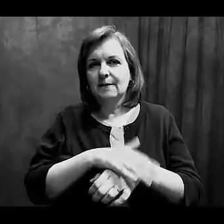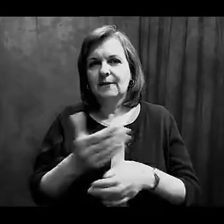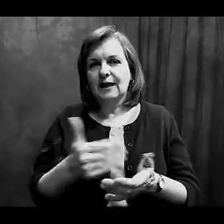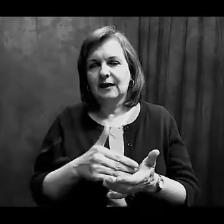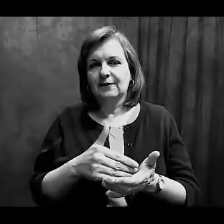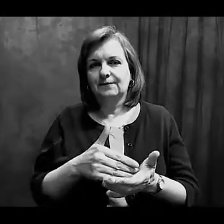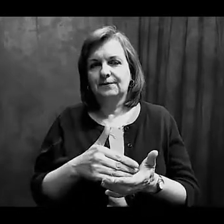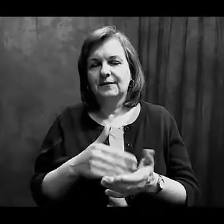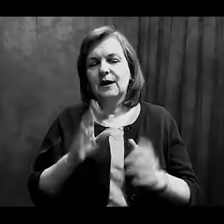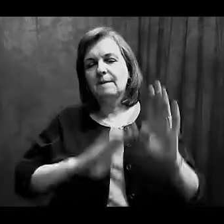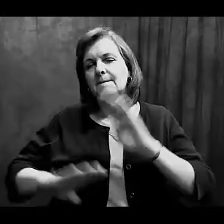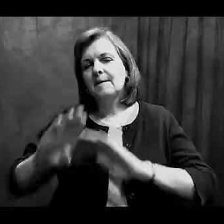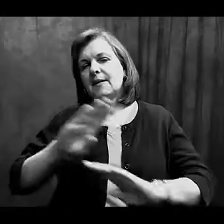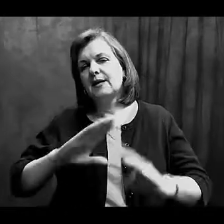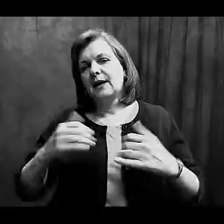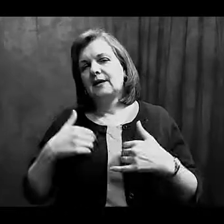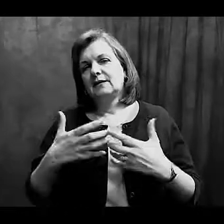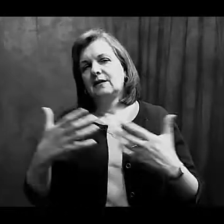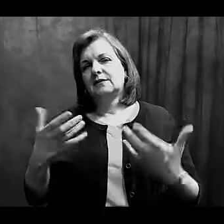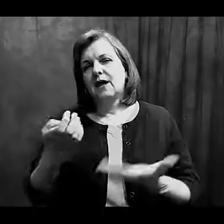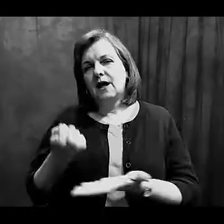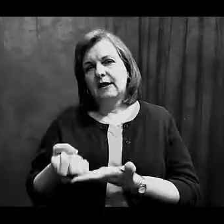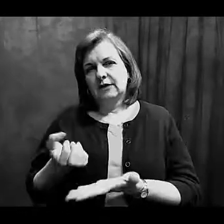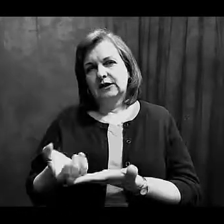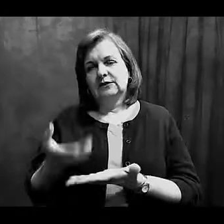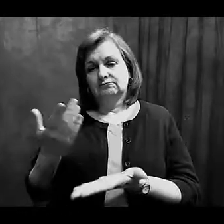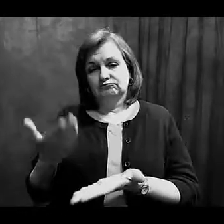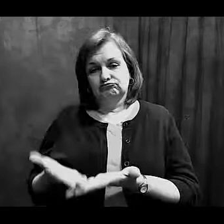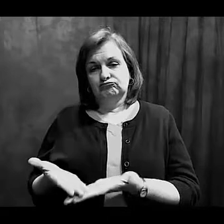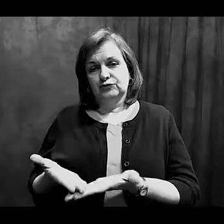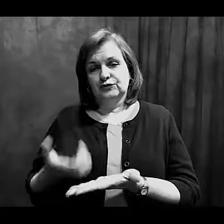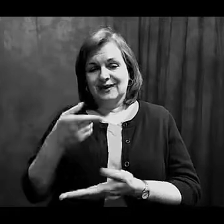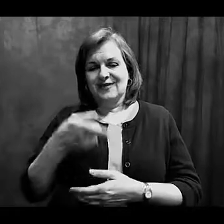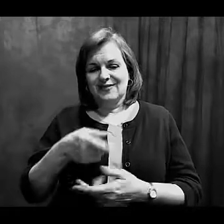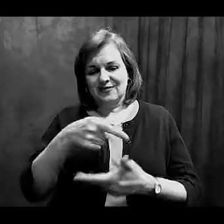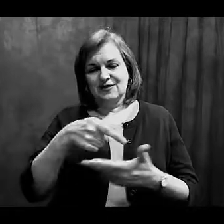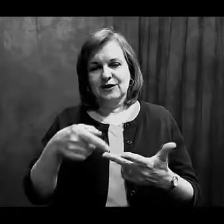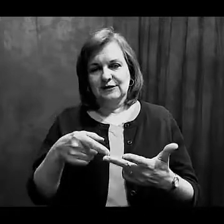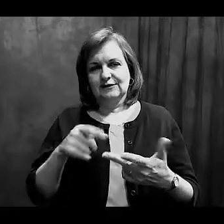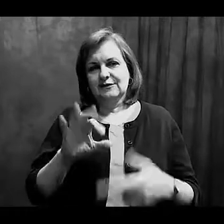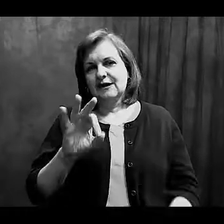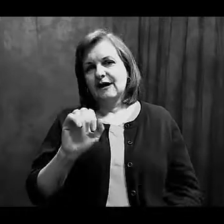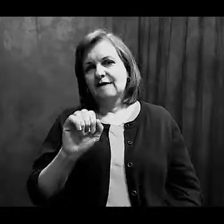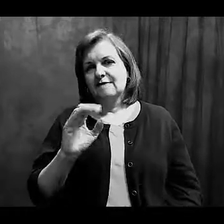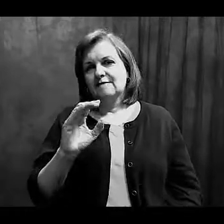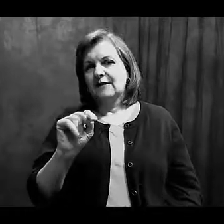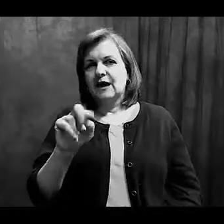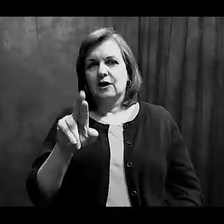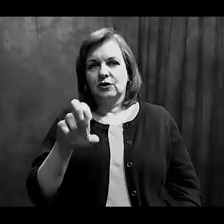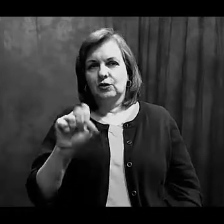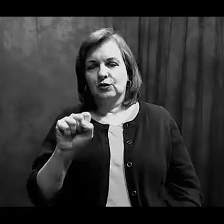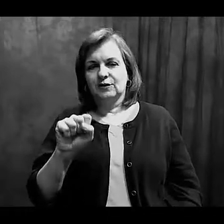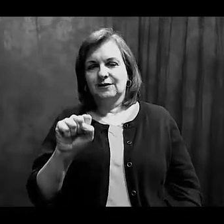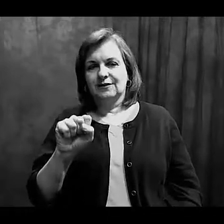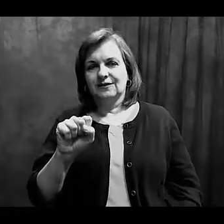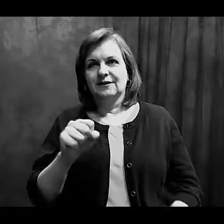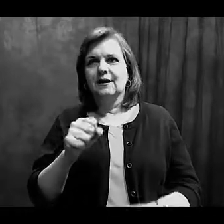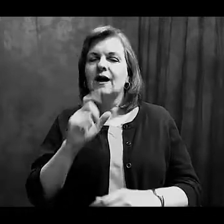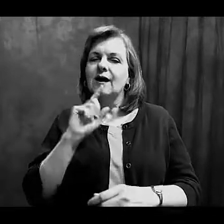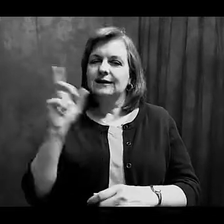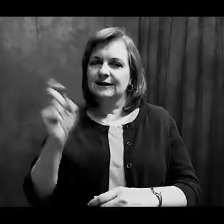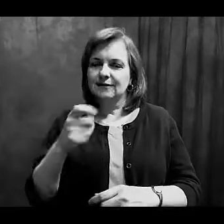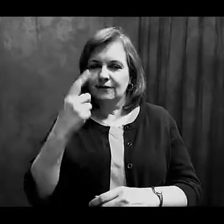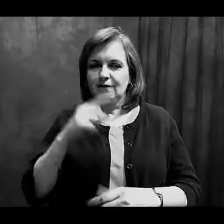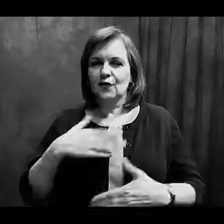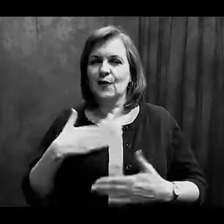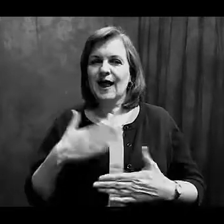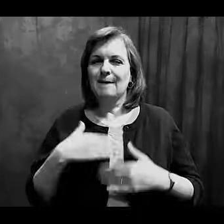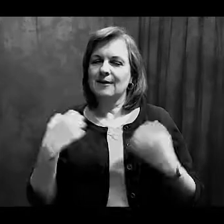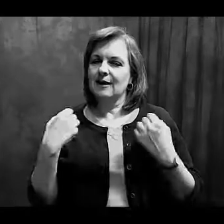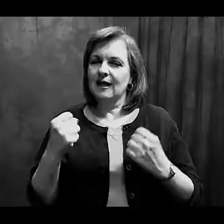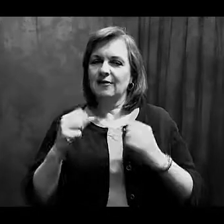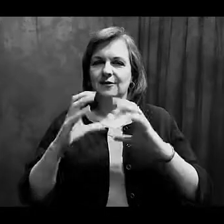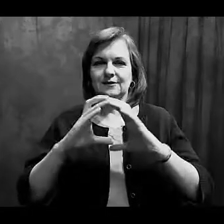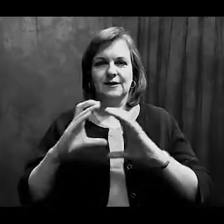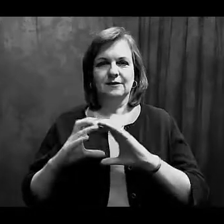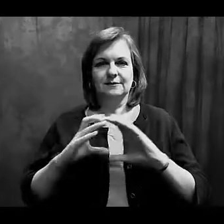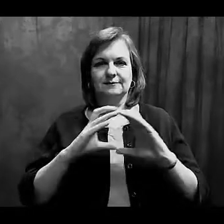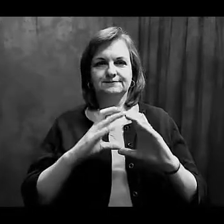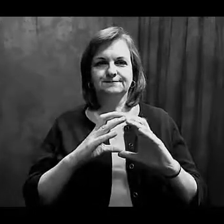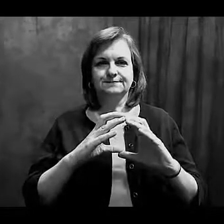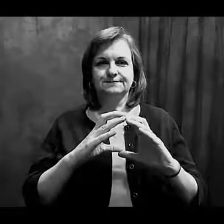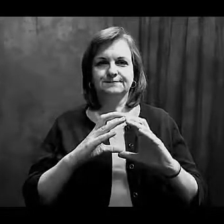in biology to show that these factors are very very important for maintaining happy healthy cells